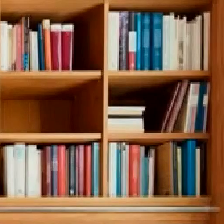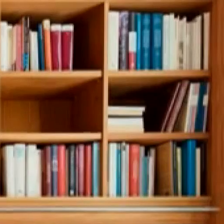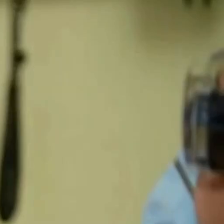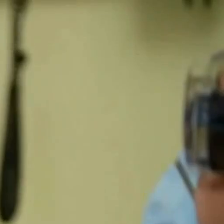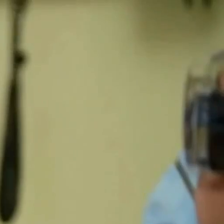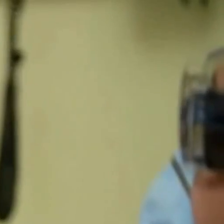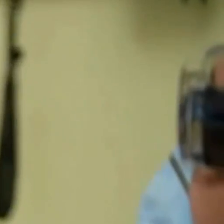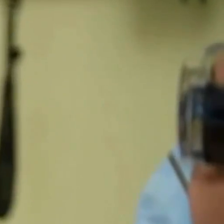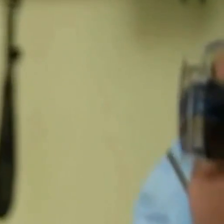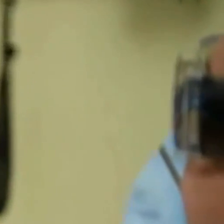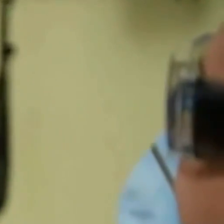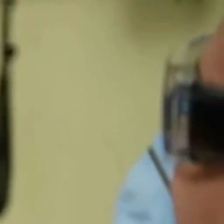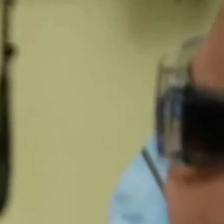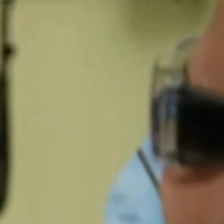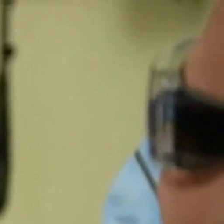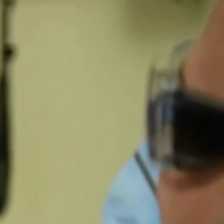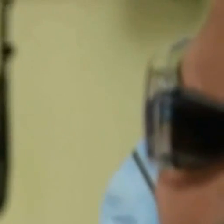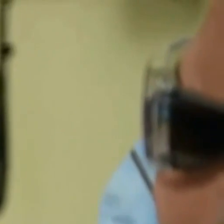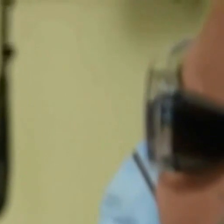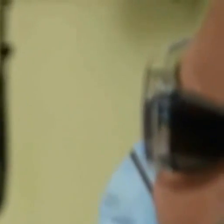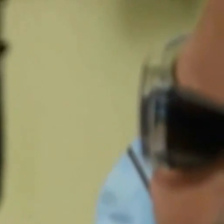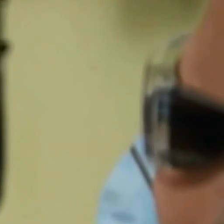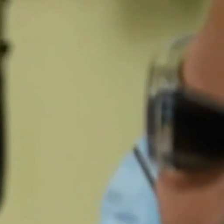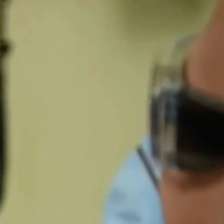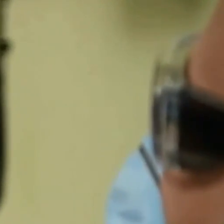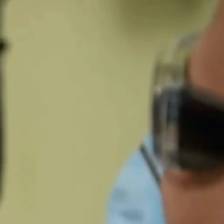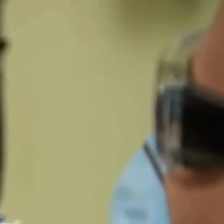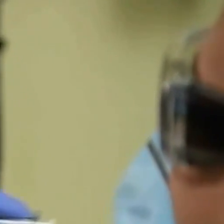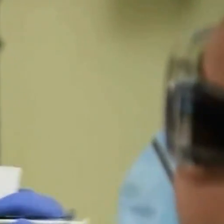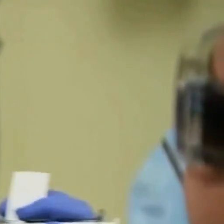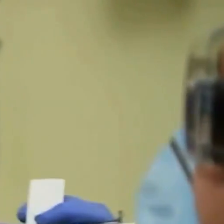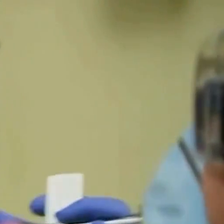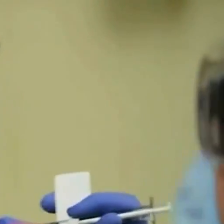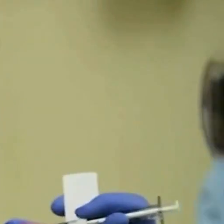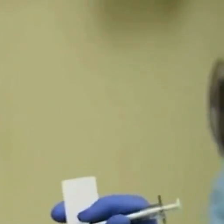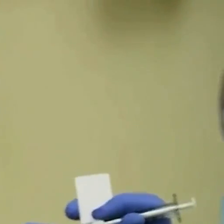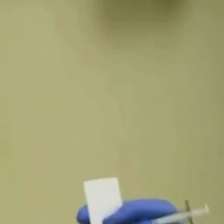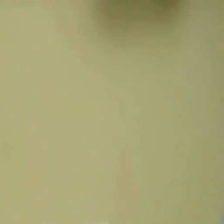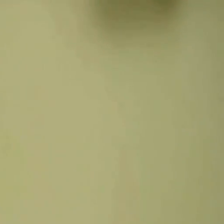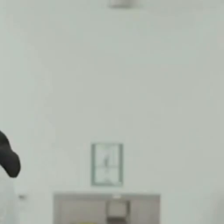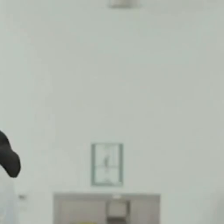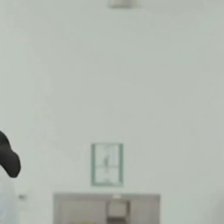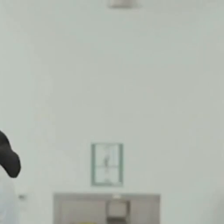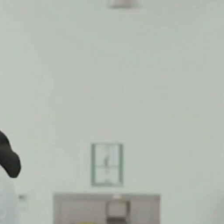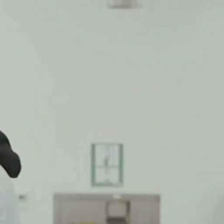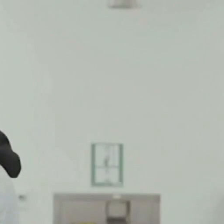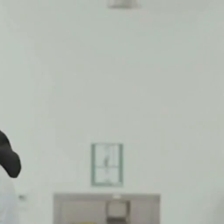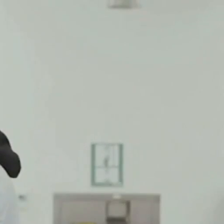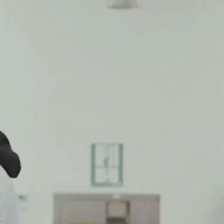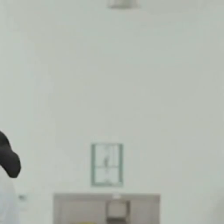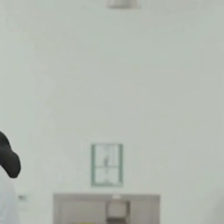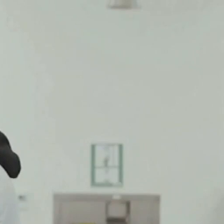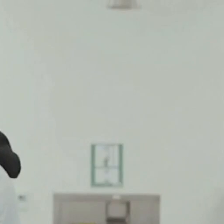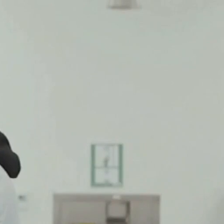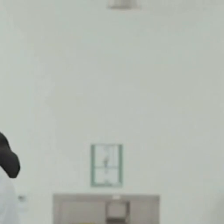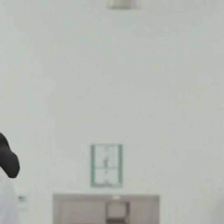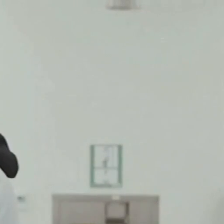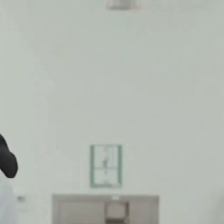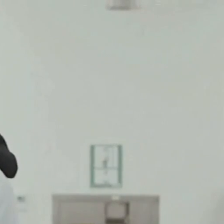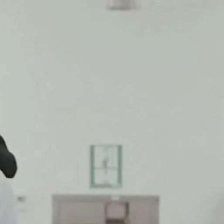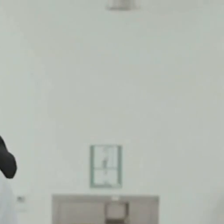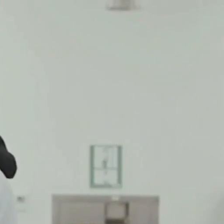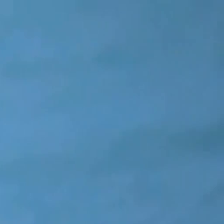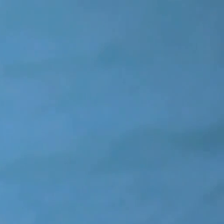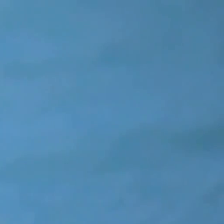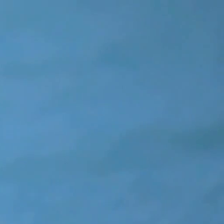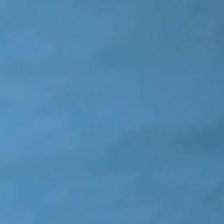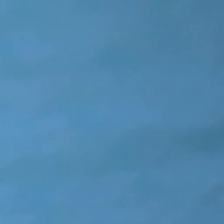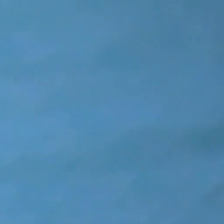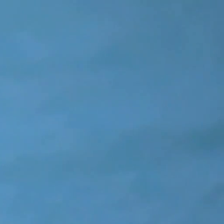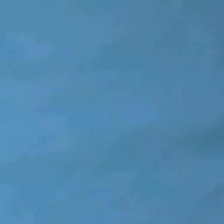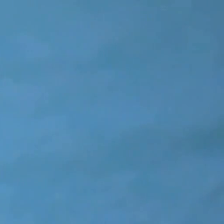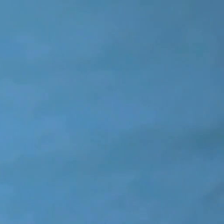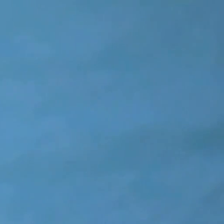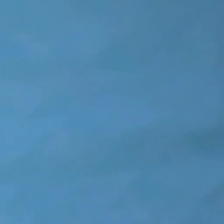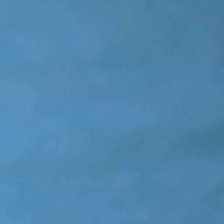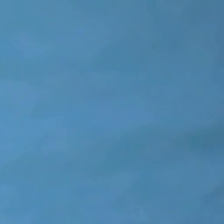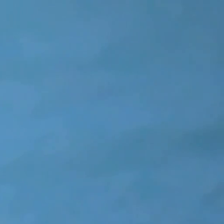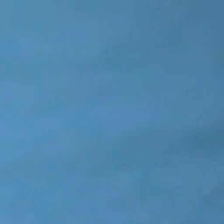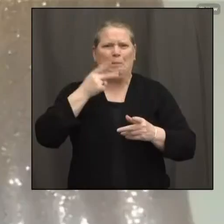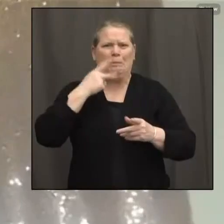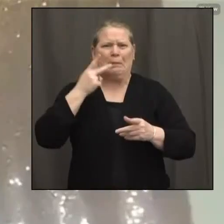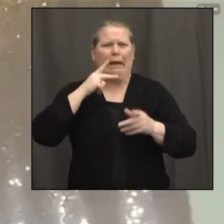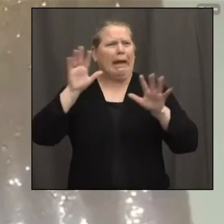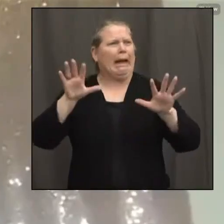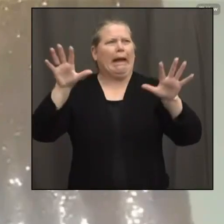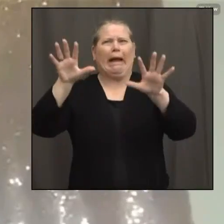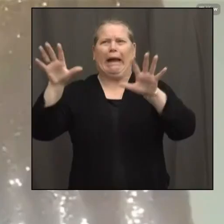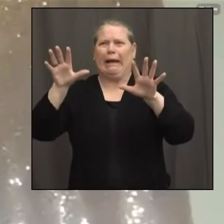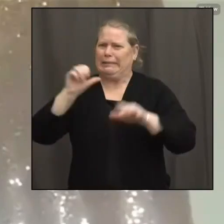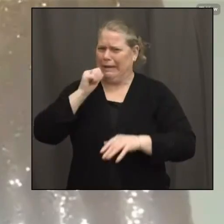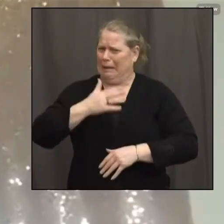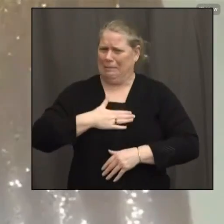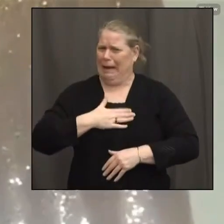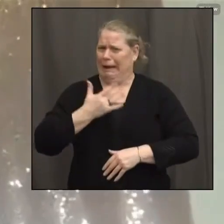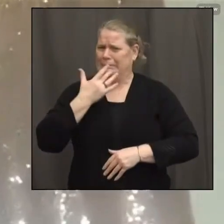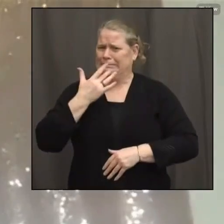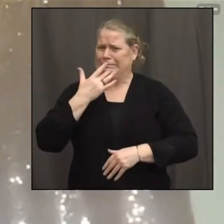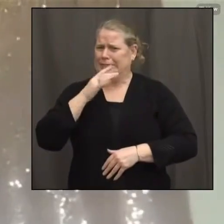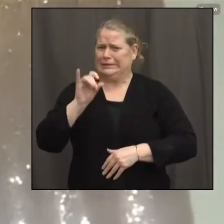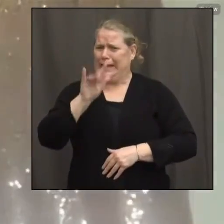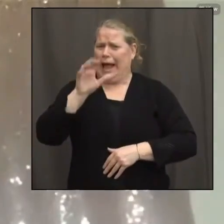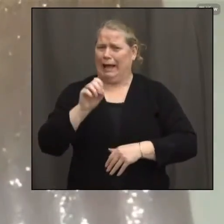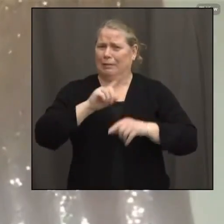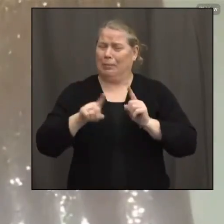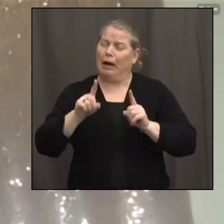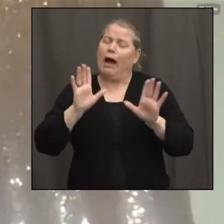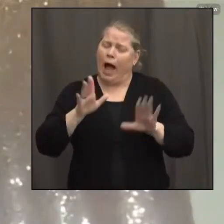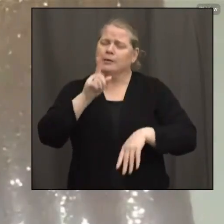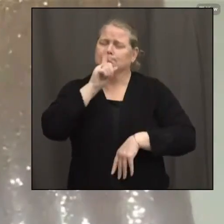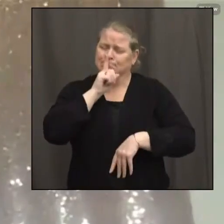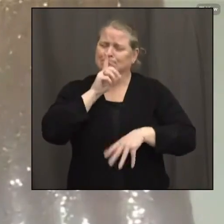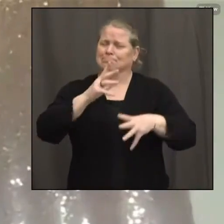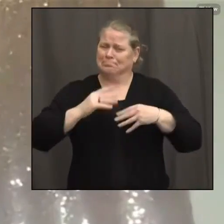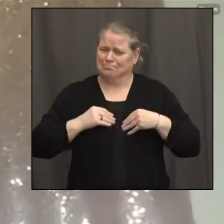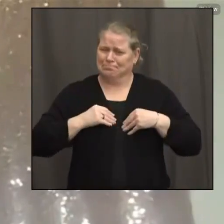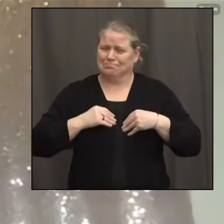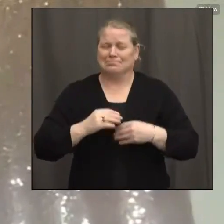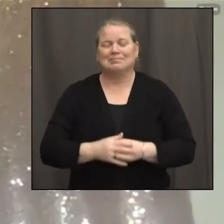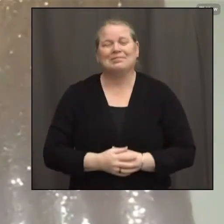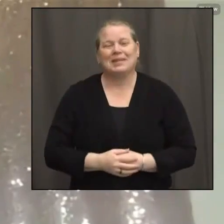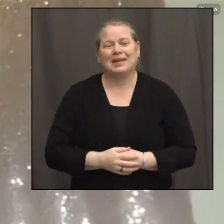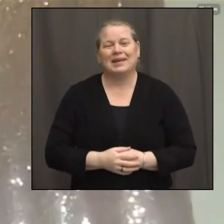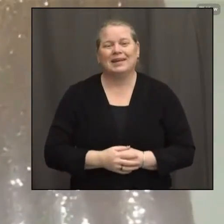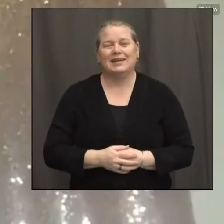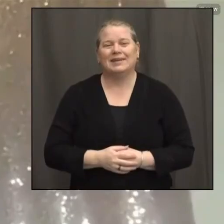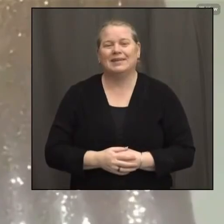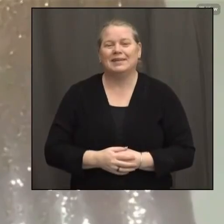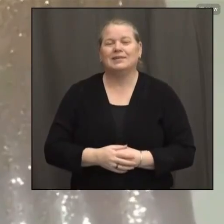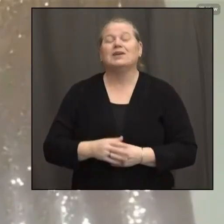WE'VE GOT TO PROTECT OUR LOVED